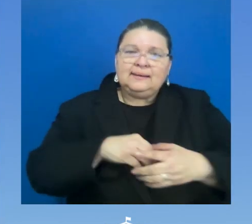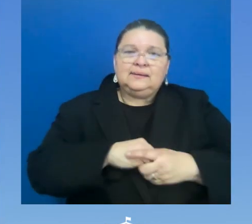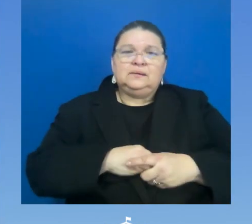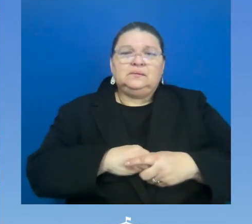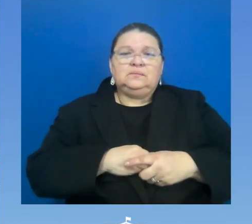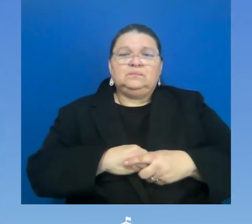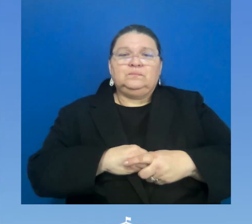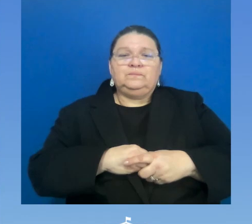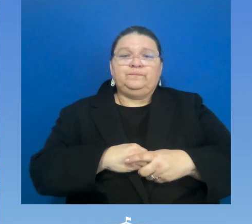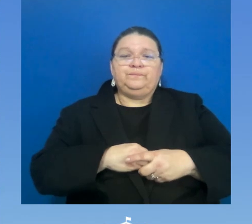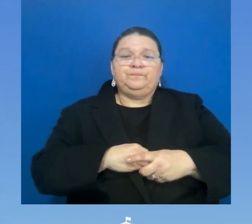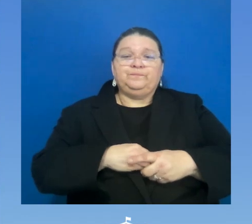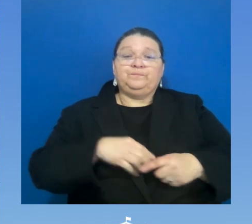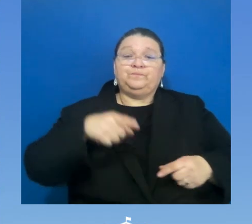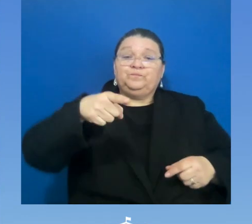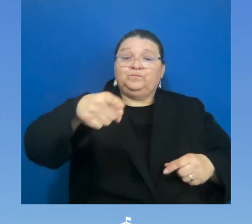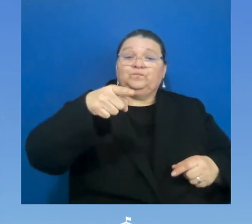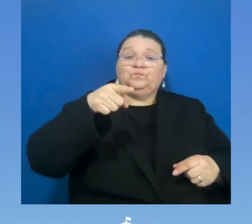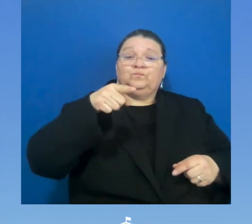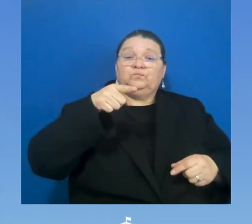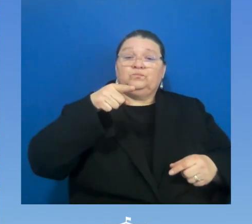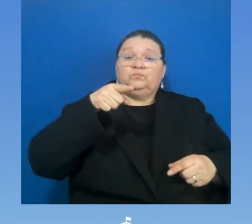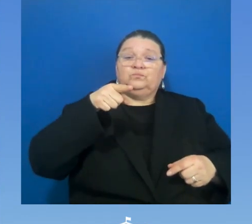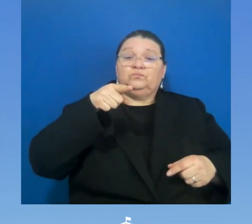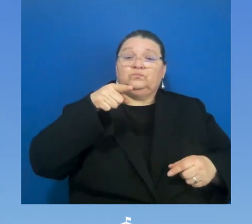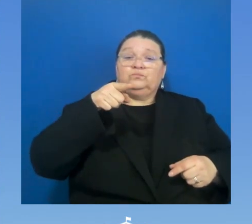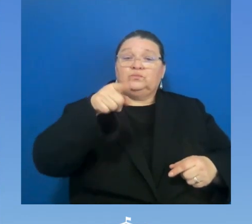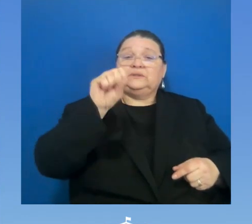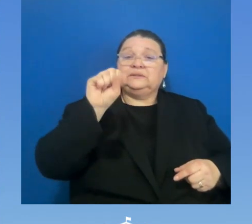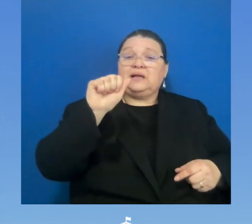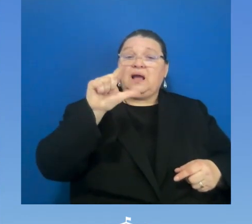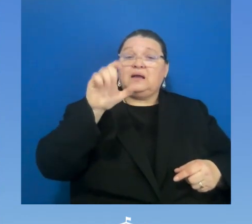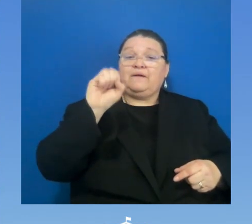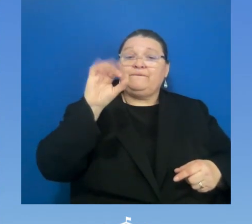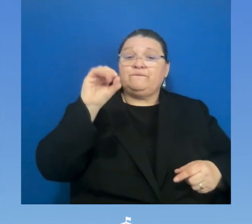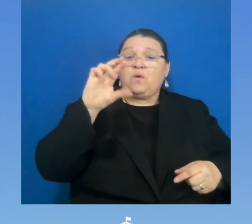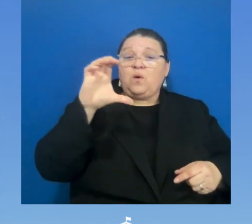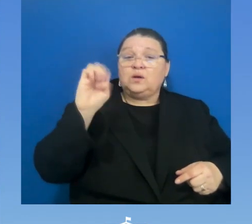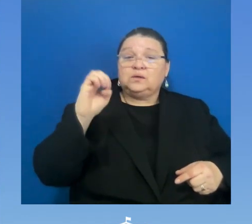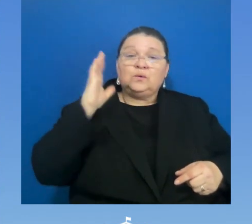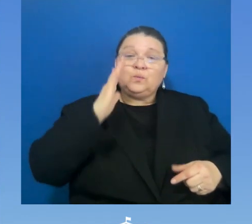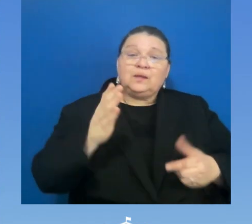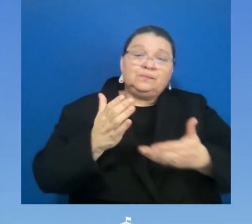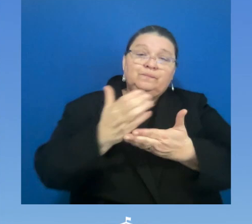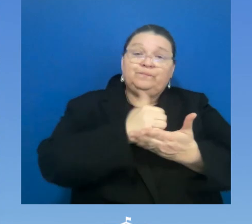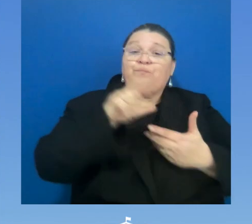We just delivered a 27 percent growth quarter. And we have more than 75000 employees.